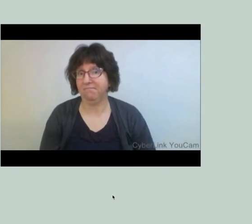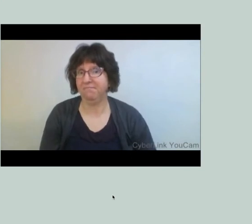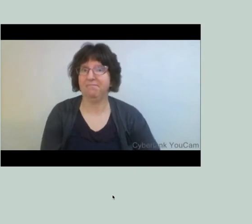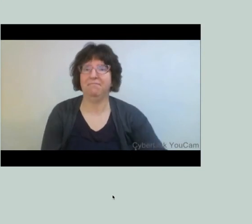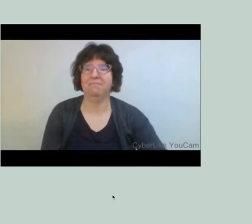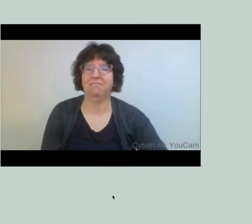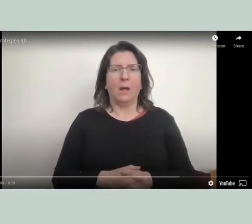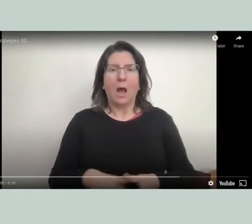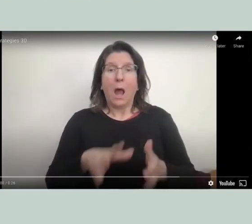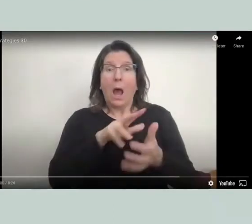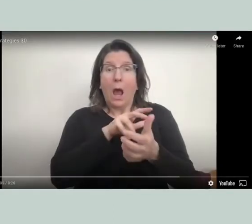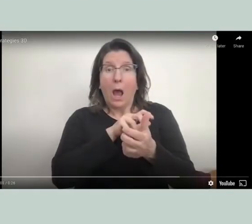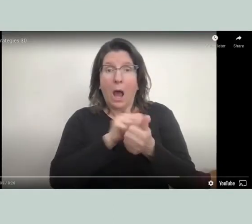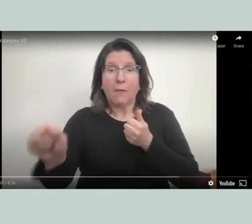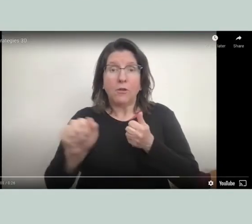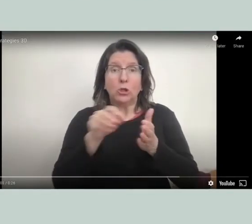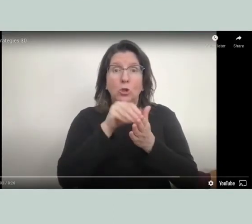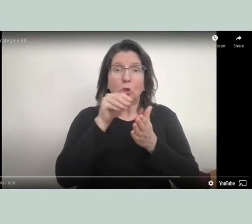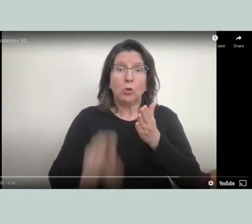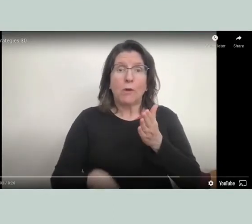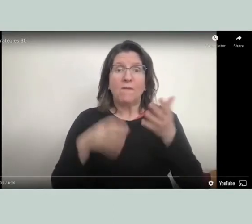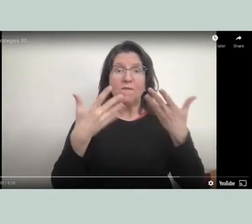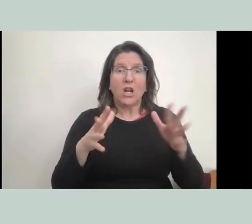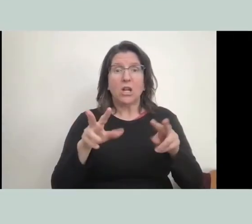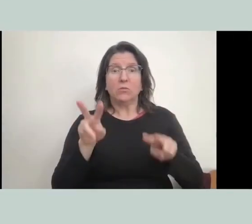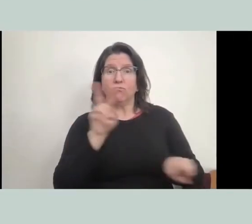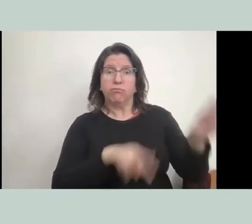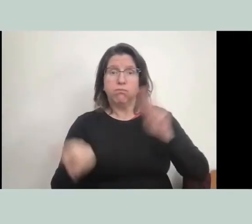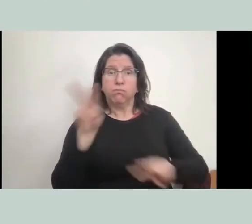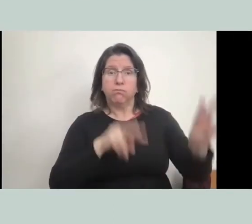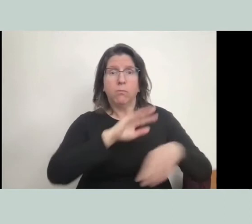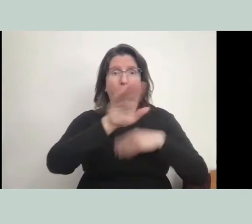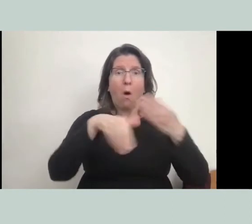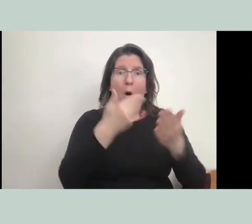The students would review all of the instructional videos on phrasal verbs.